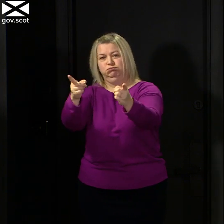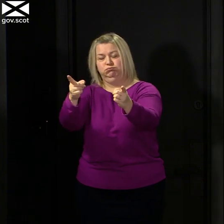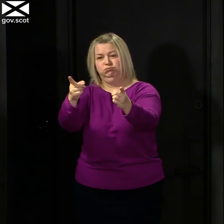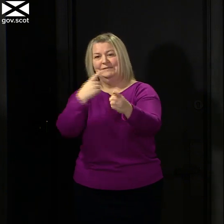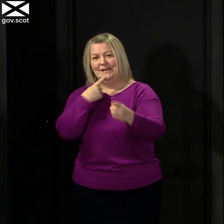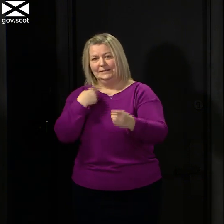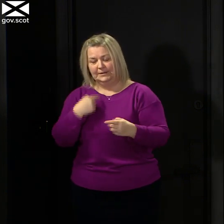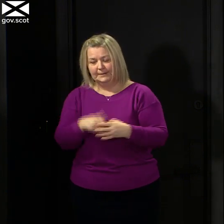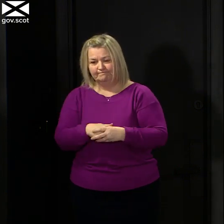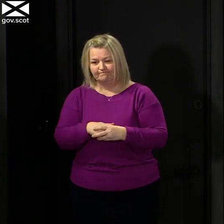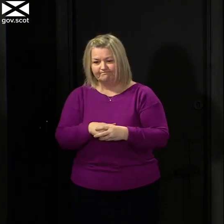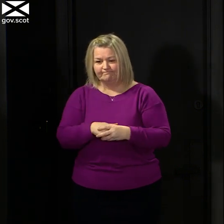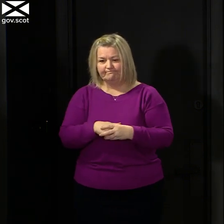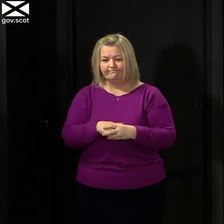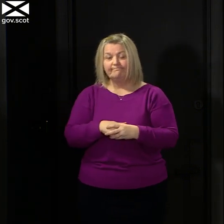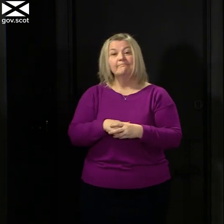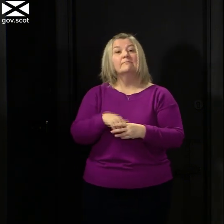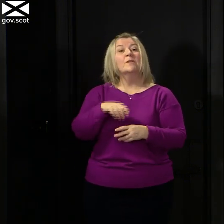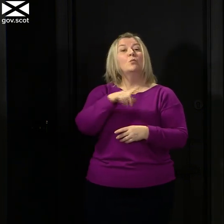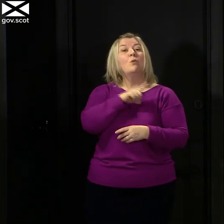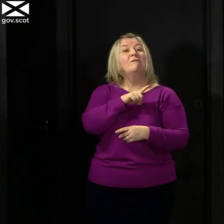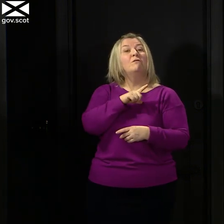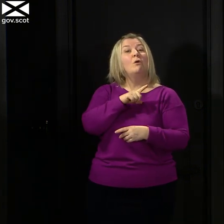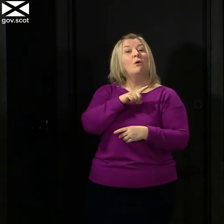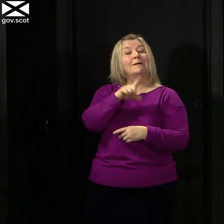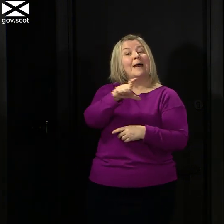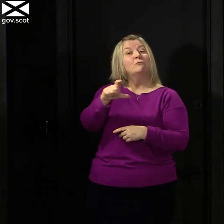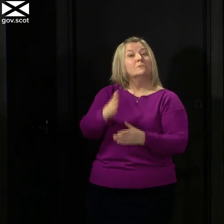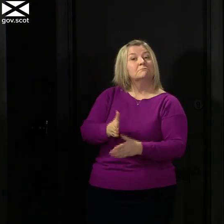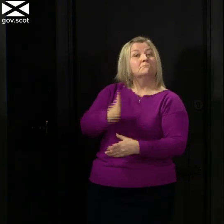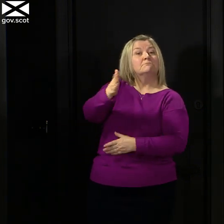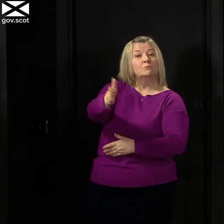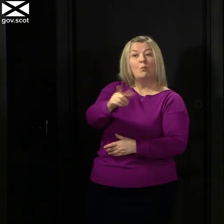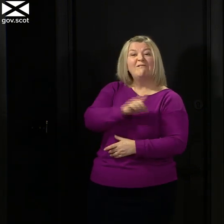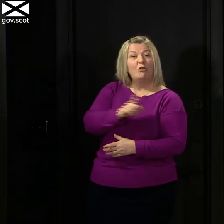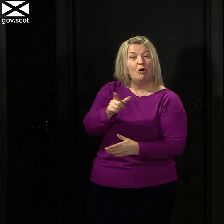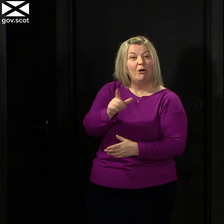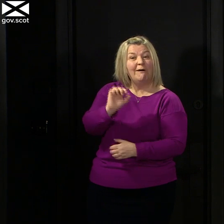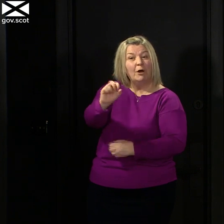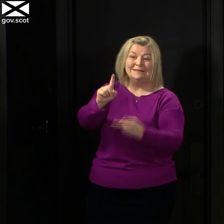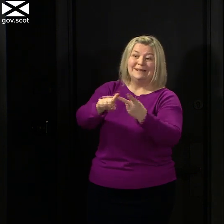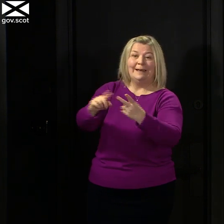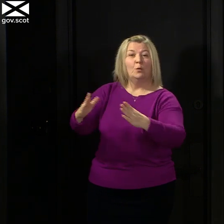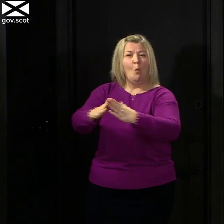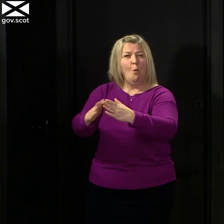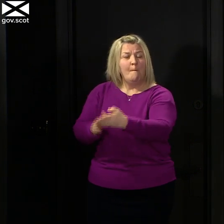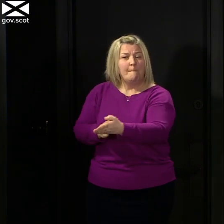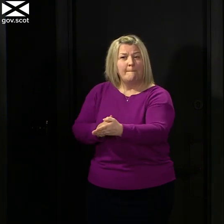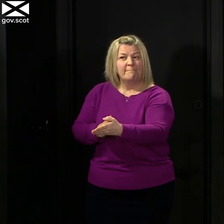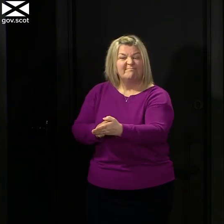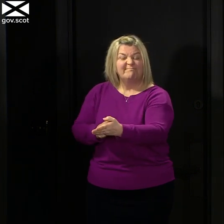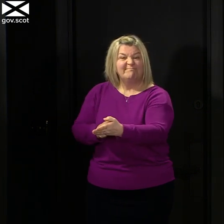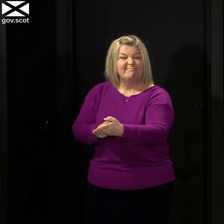the reasons for her being there, whatever those reasons were, were not actually important,